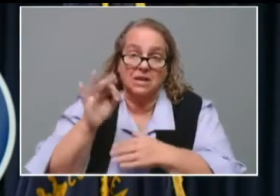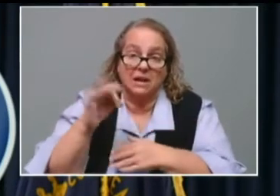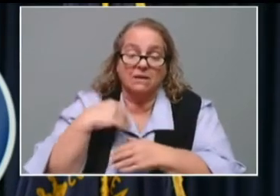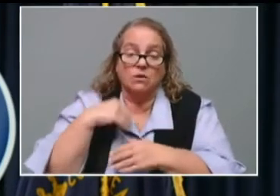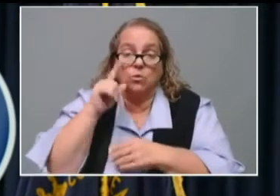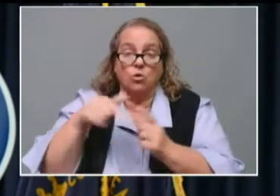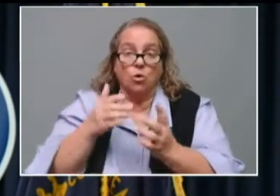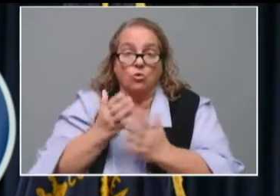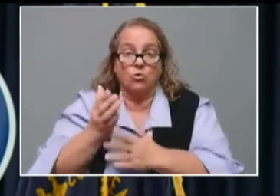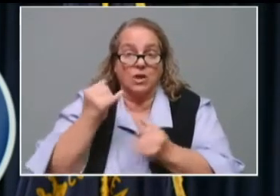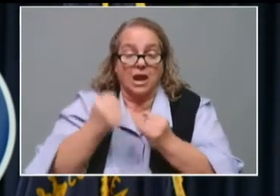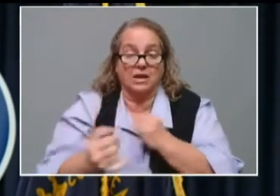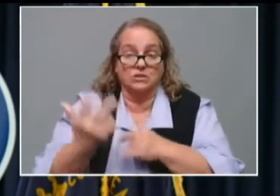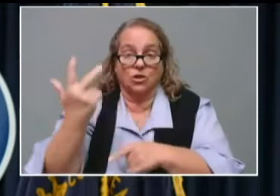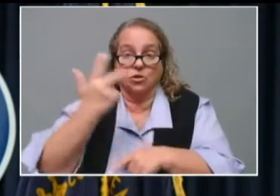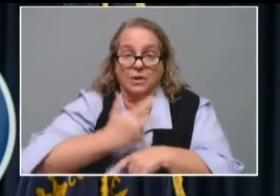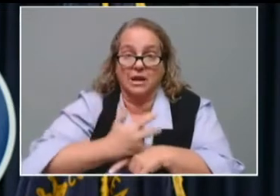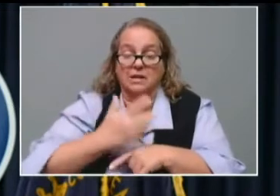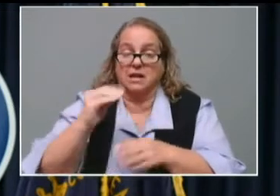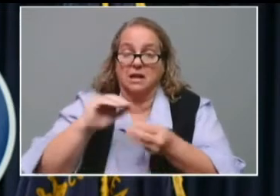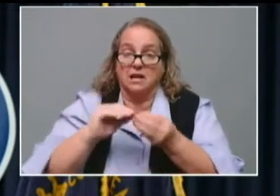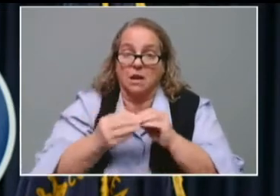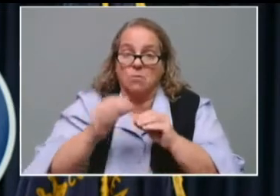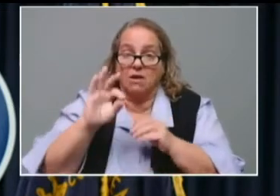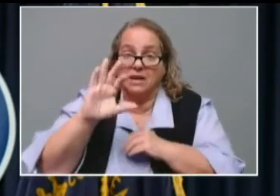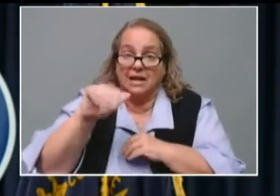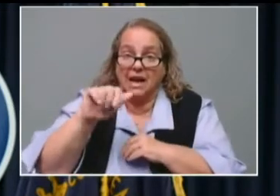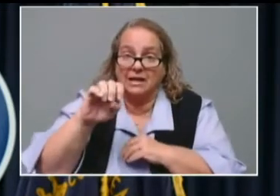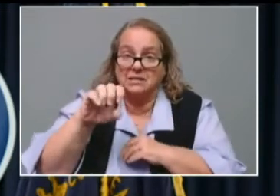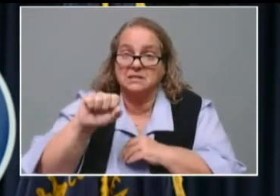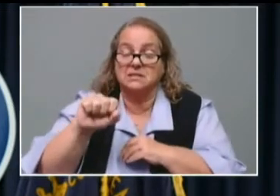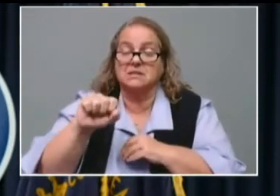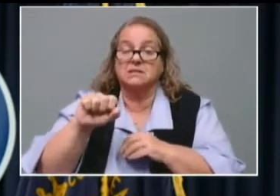and numbers of cases etc. Um, and then we're gonna get to the charts. What